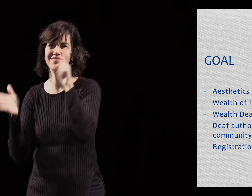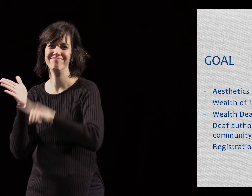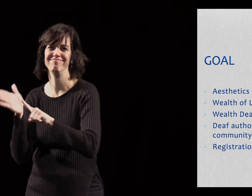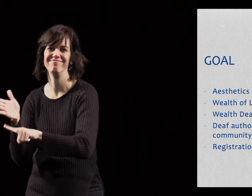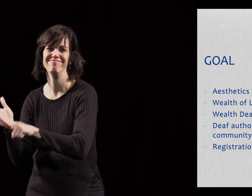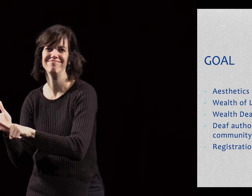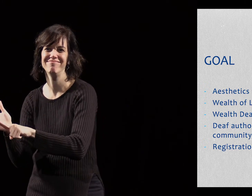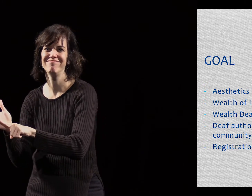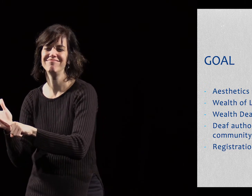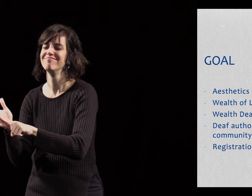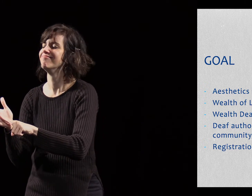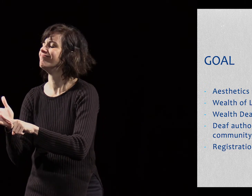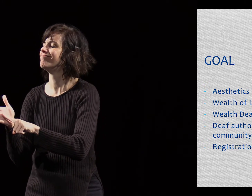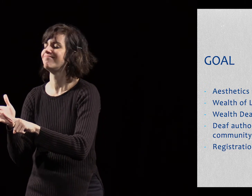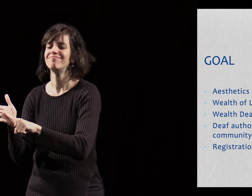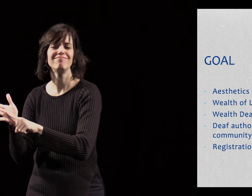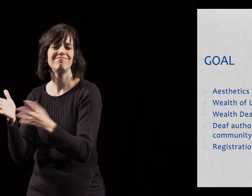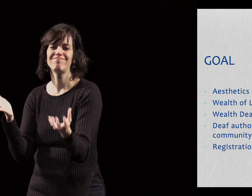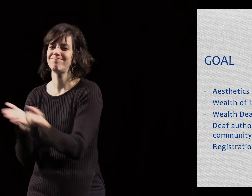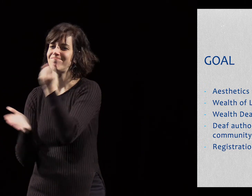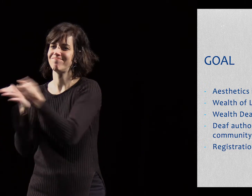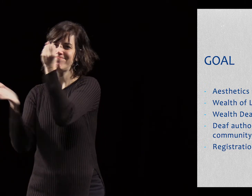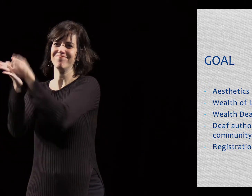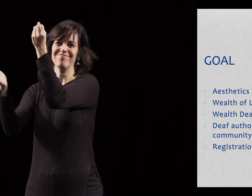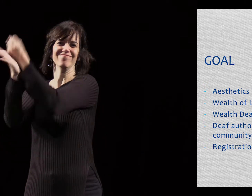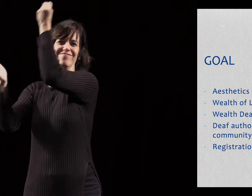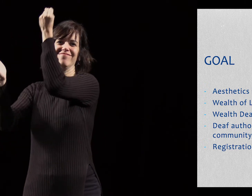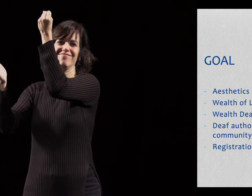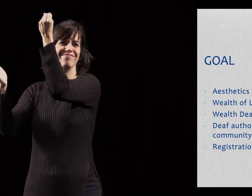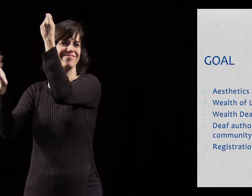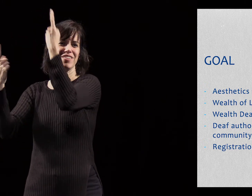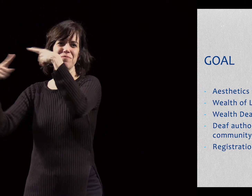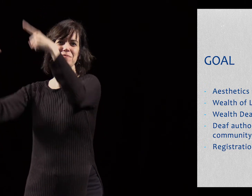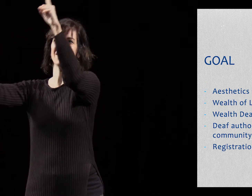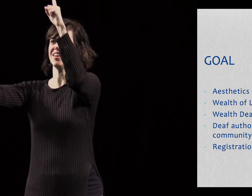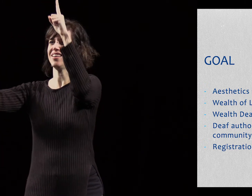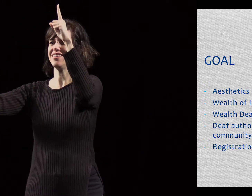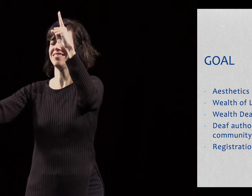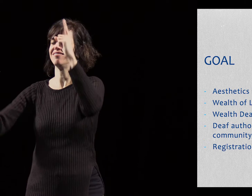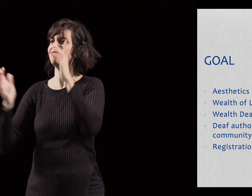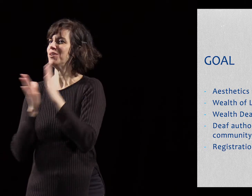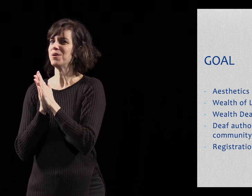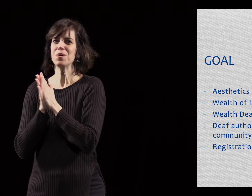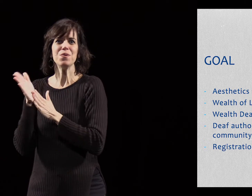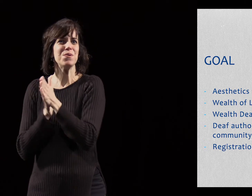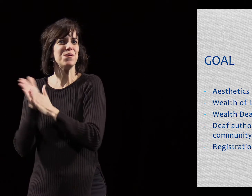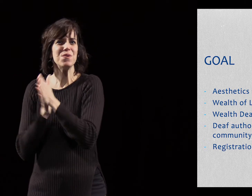We're able to compile these in videos and analyze it and research it, so we should take advantage of that.